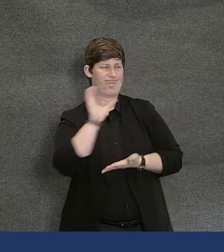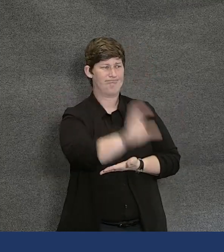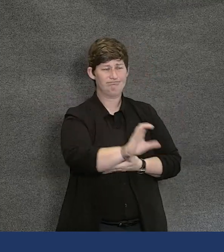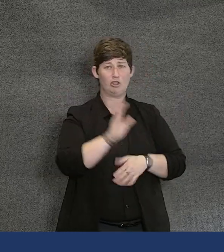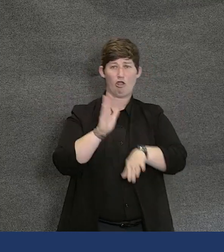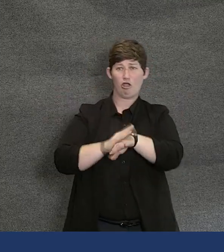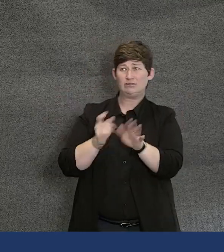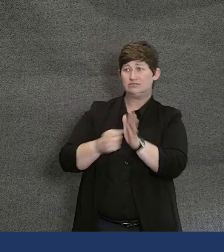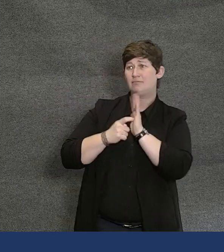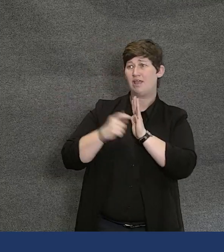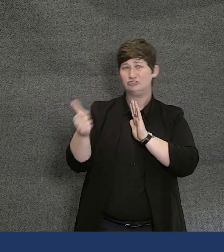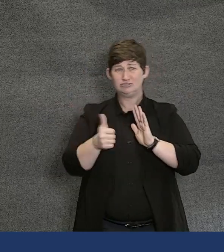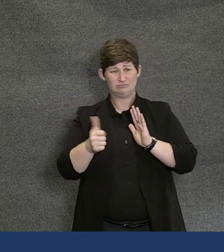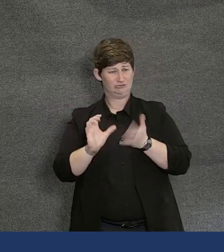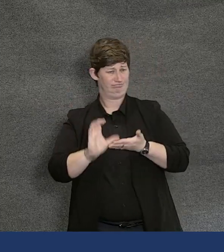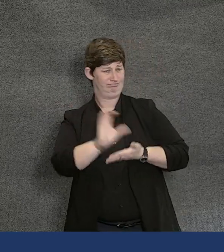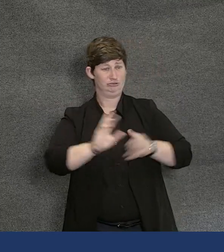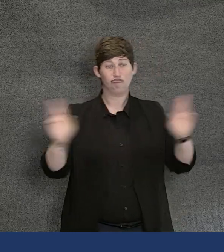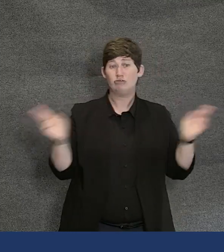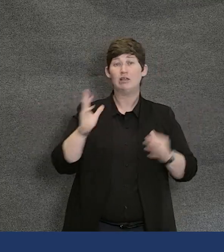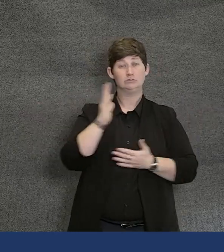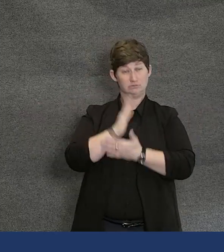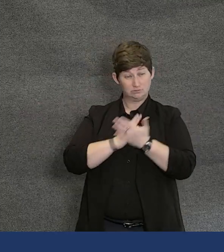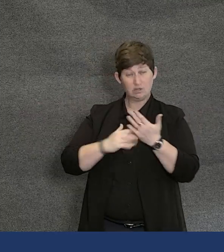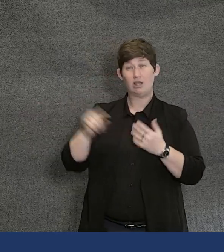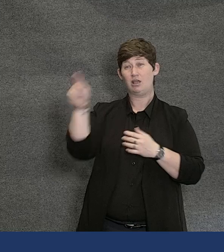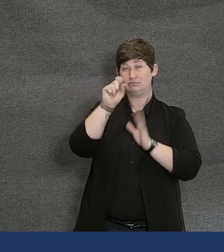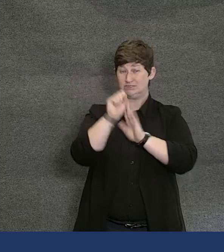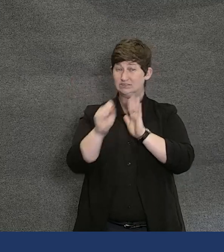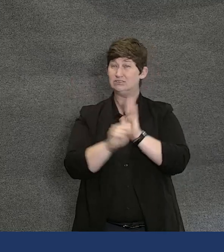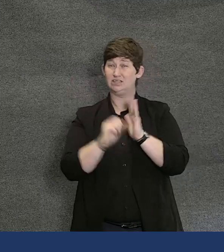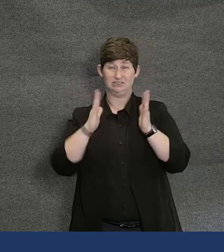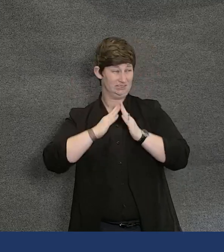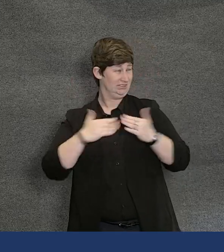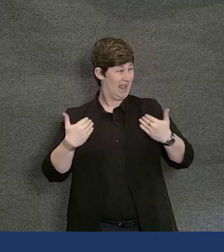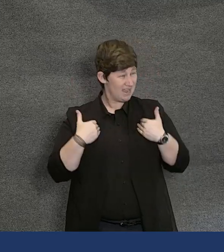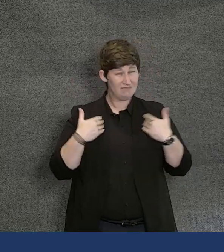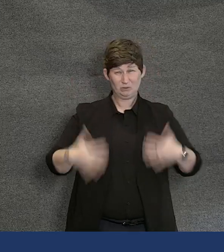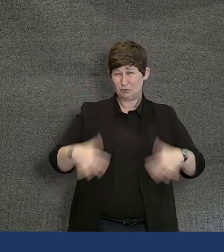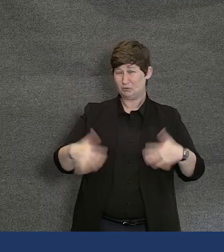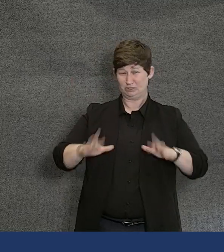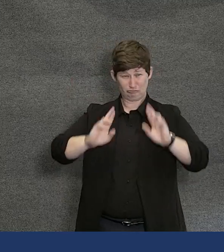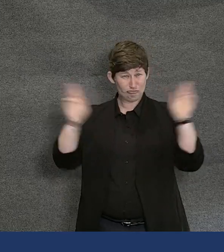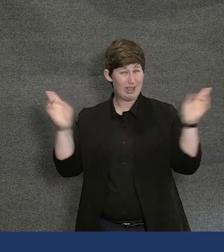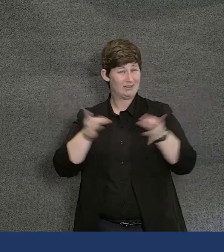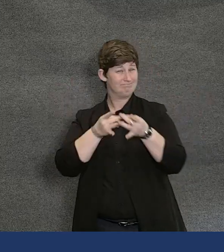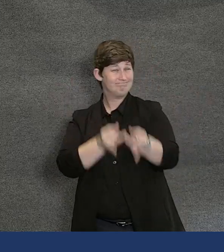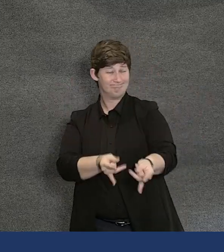So there are examples around us and even other countries as well.